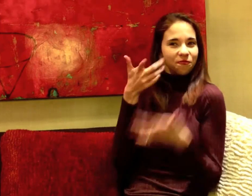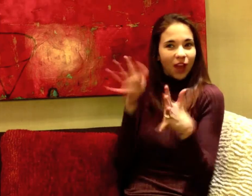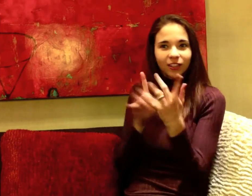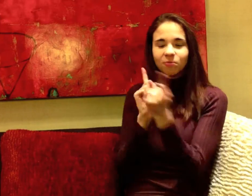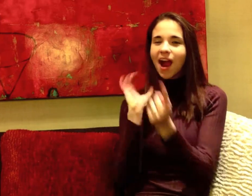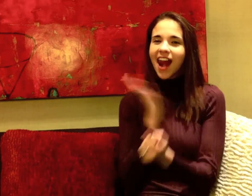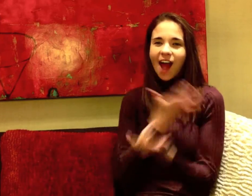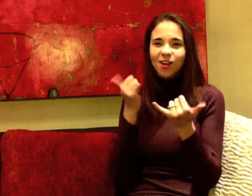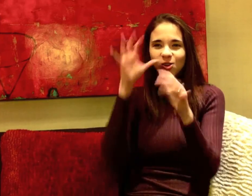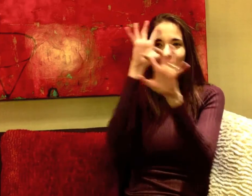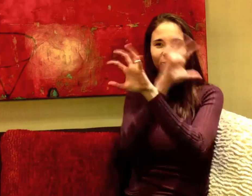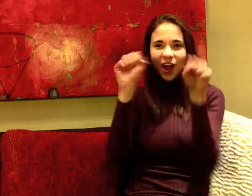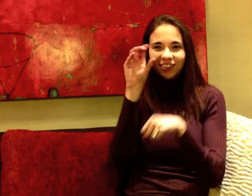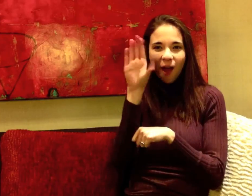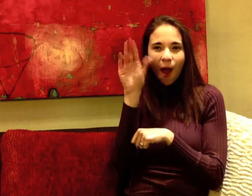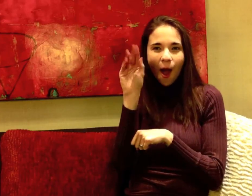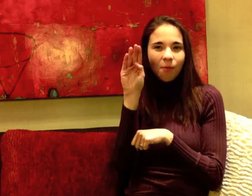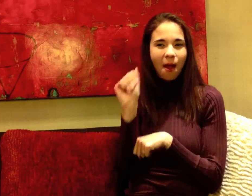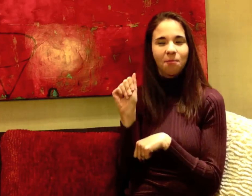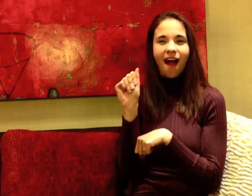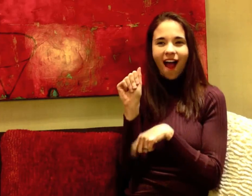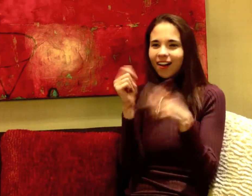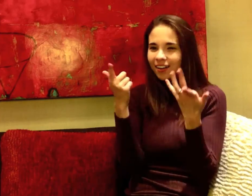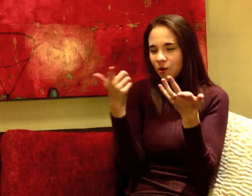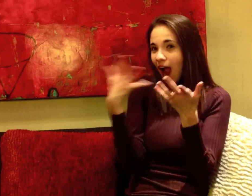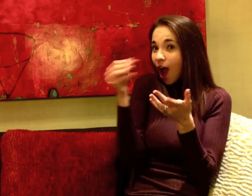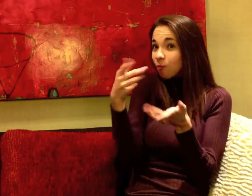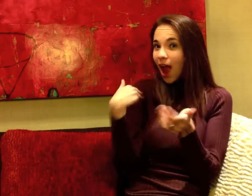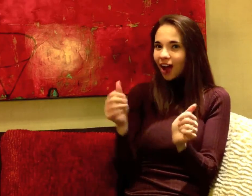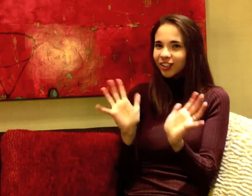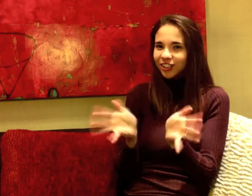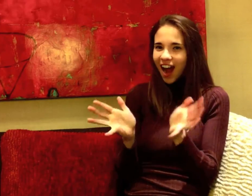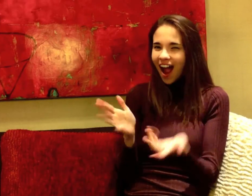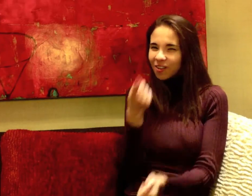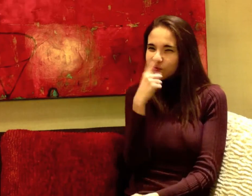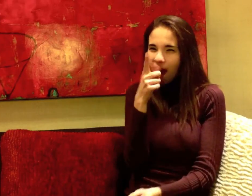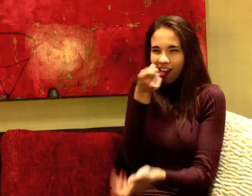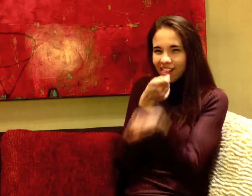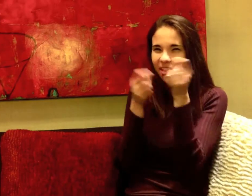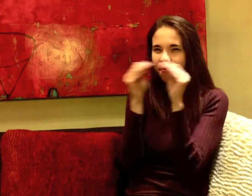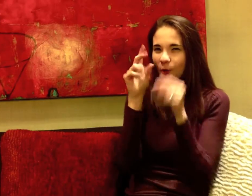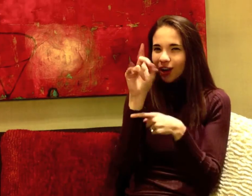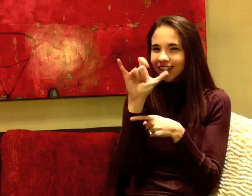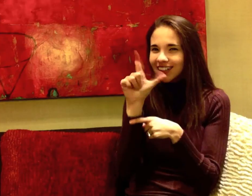You have met your current President Obama and you had a chat with him. Do you mind sharing more details?